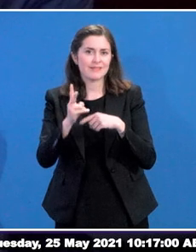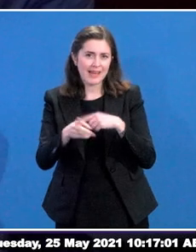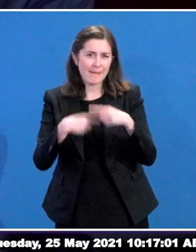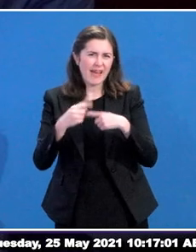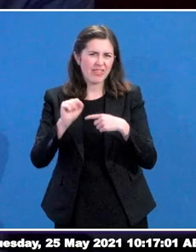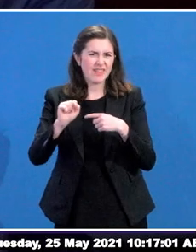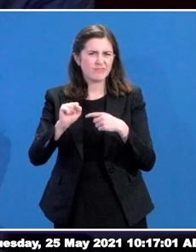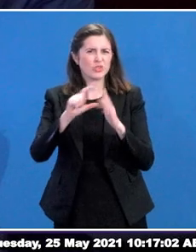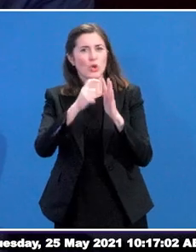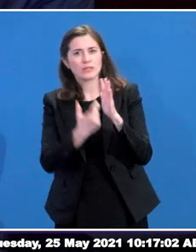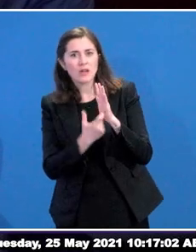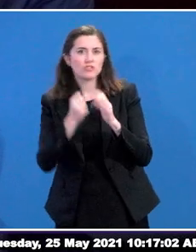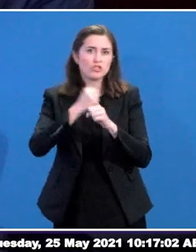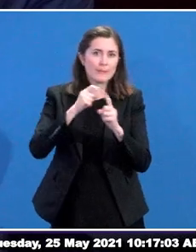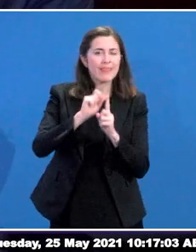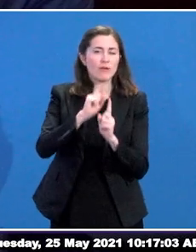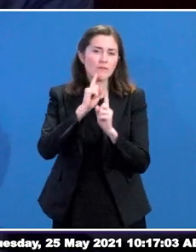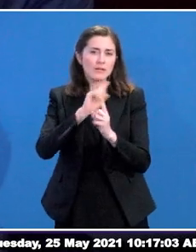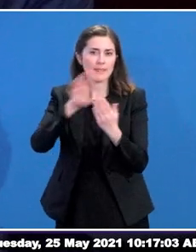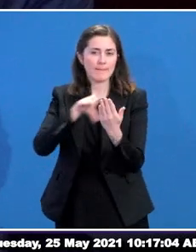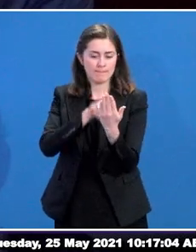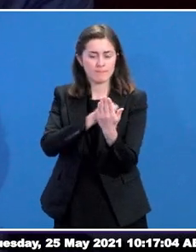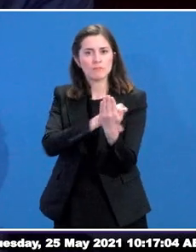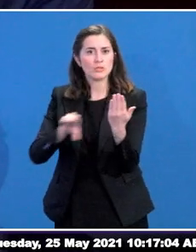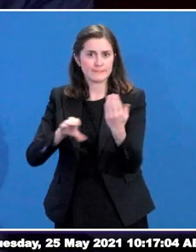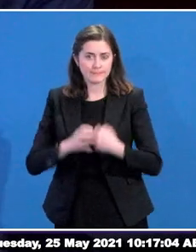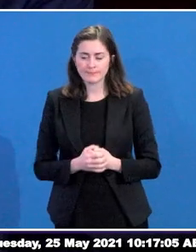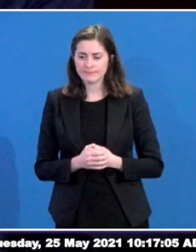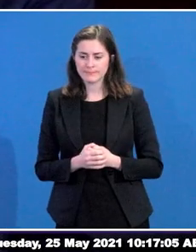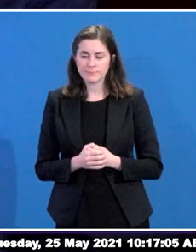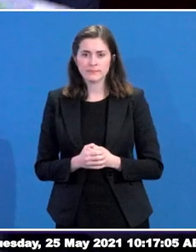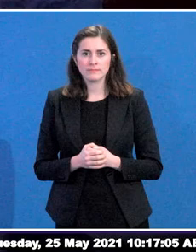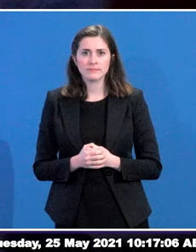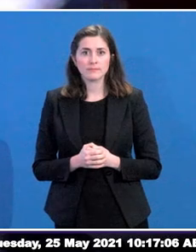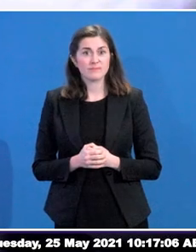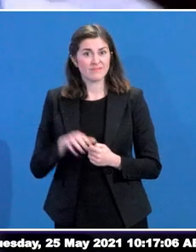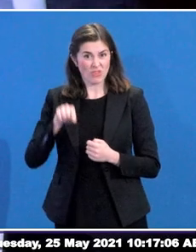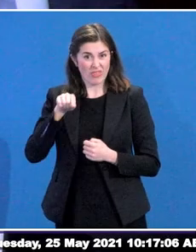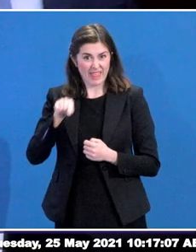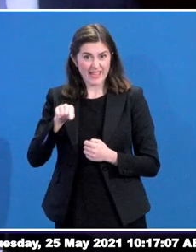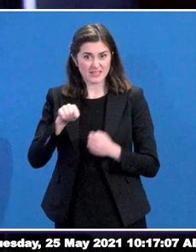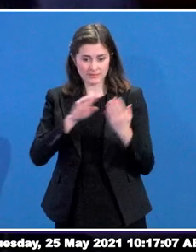So, just in context, that's the detail of paragraph 44